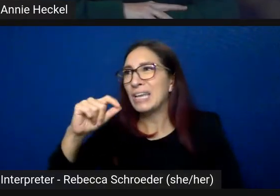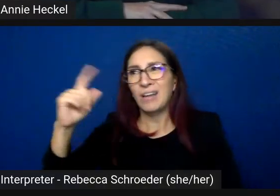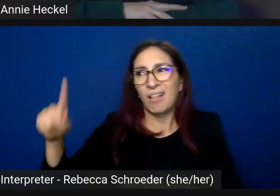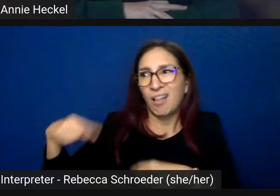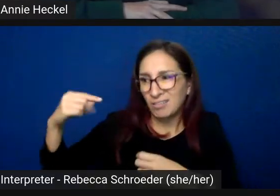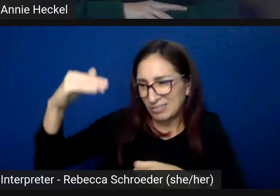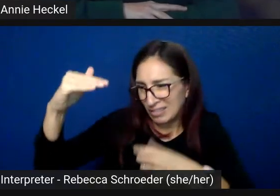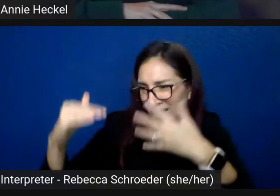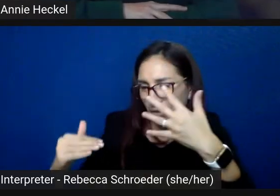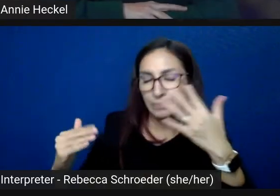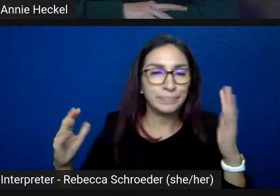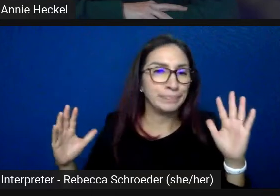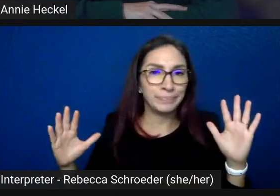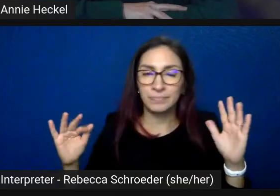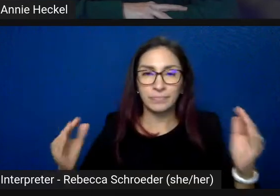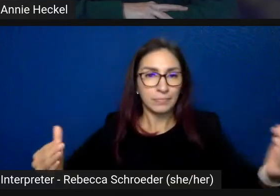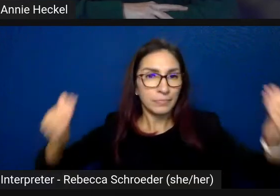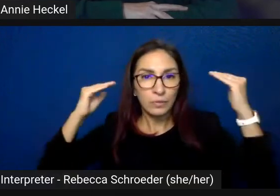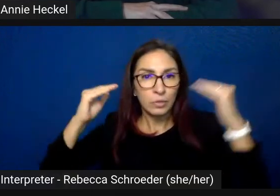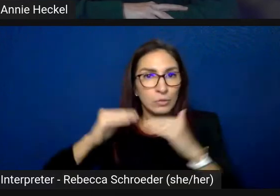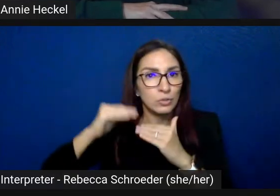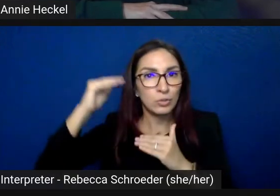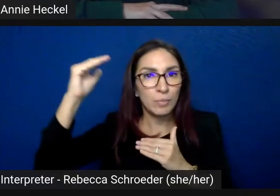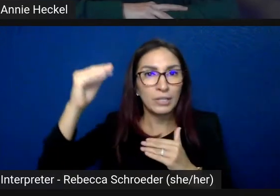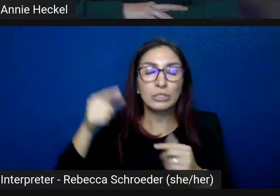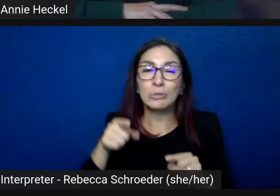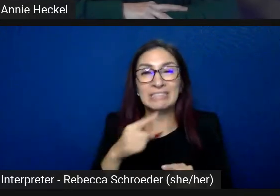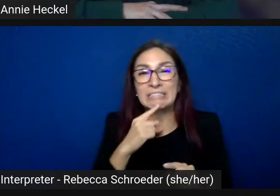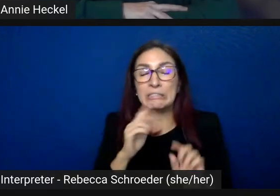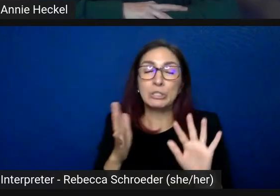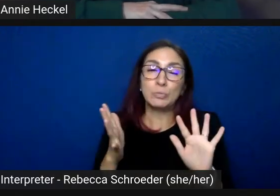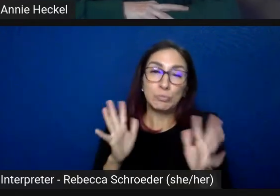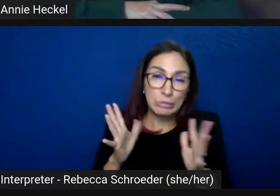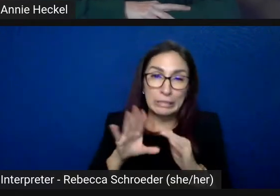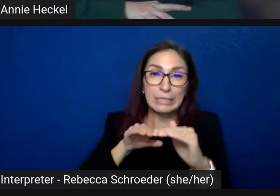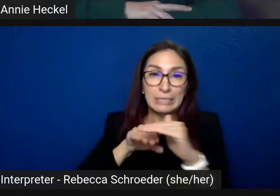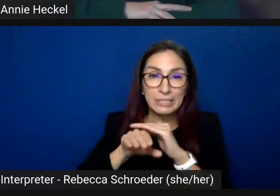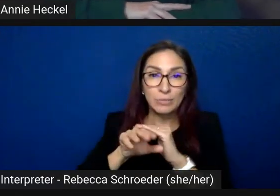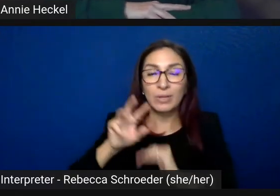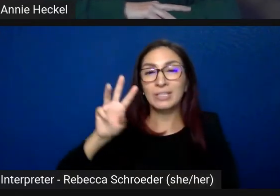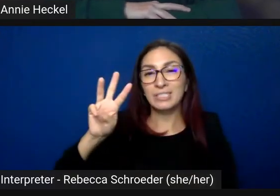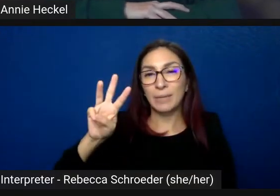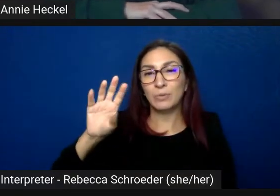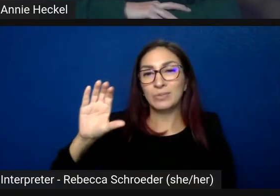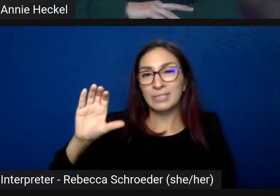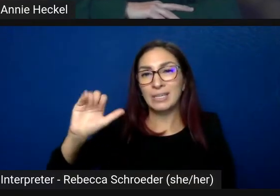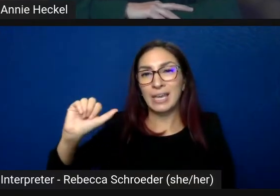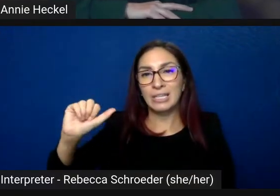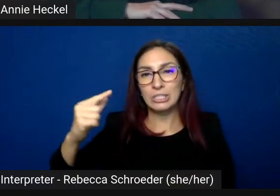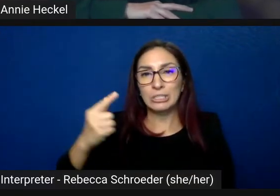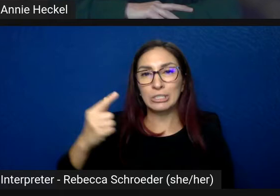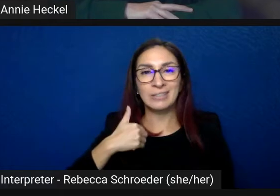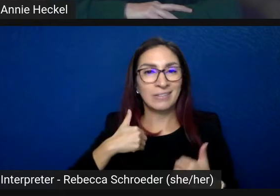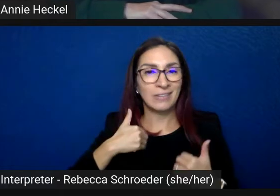They're technically accessible, I don't think. WCAG doesn't have anything that says they're a failure.